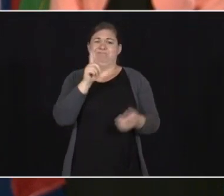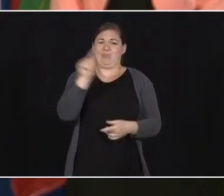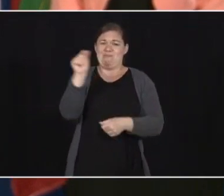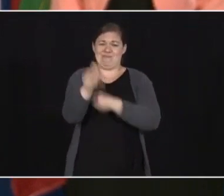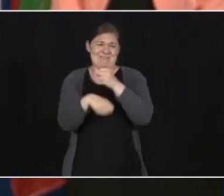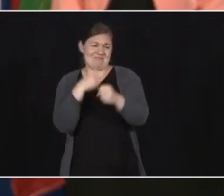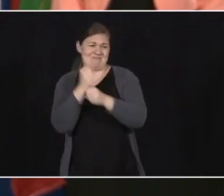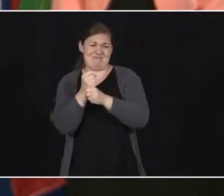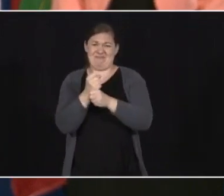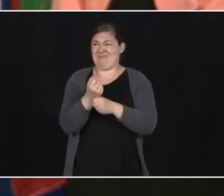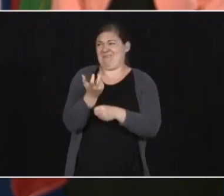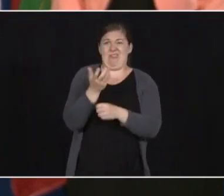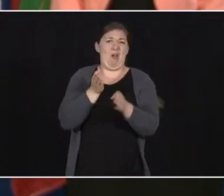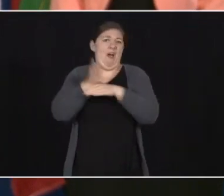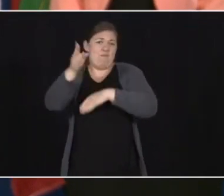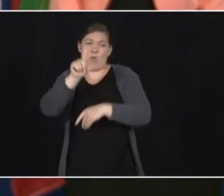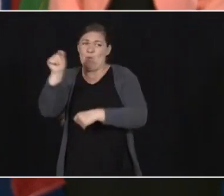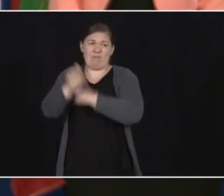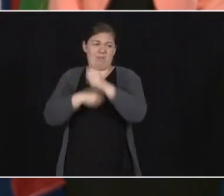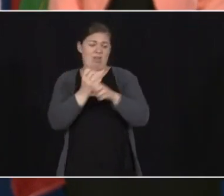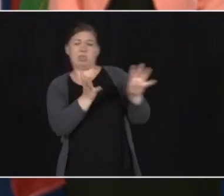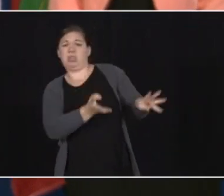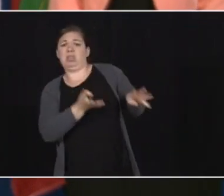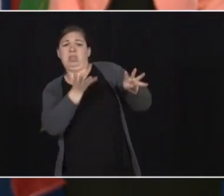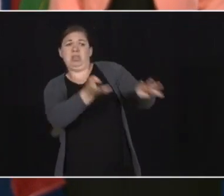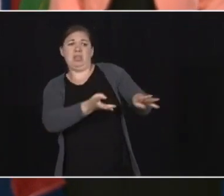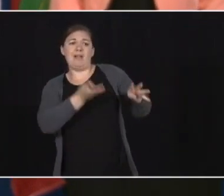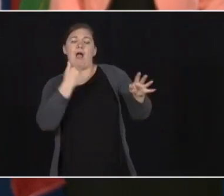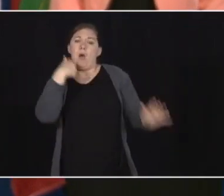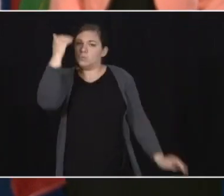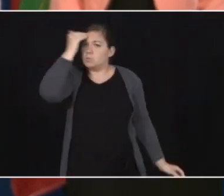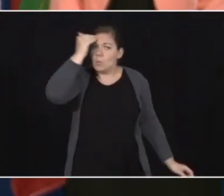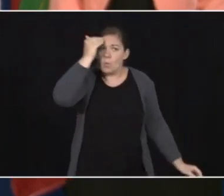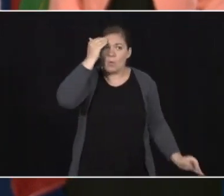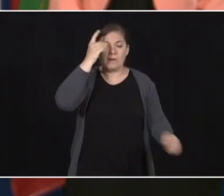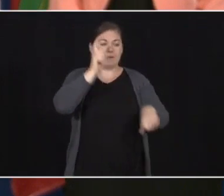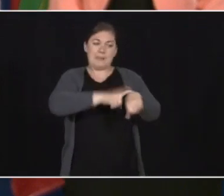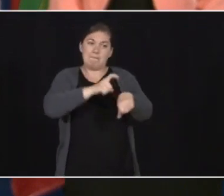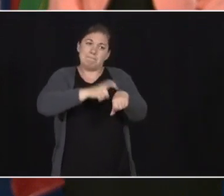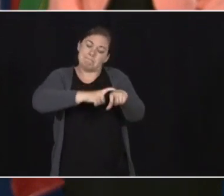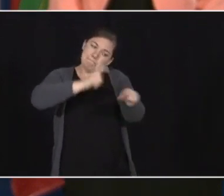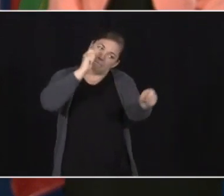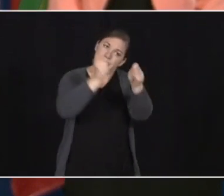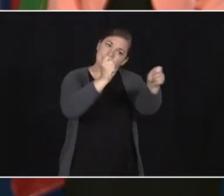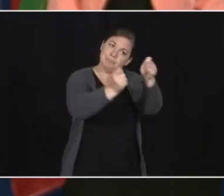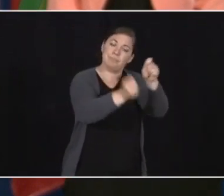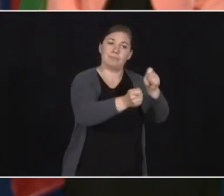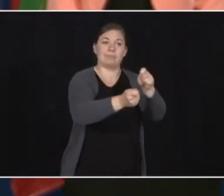It takes time and massive resources and billions of dollars but we know